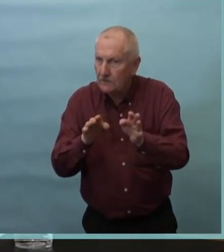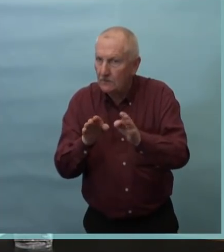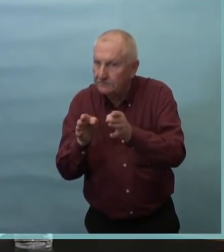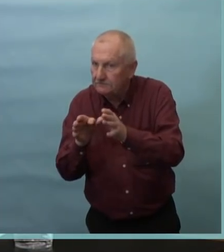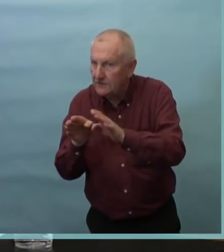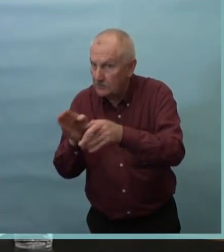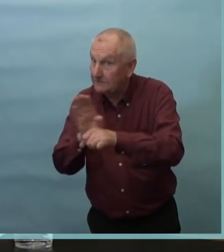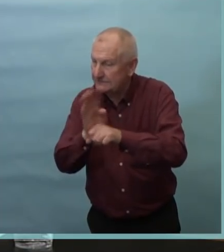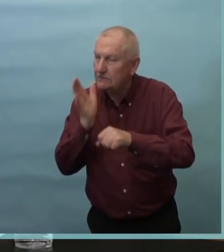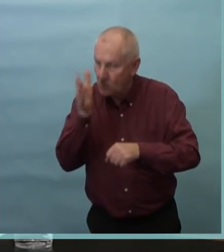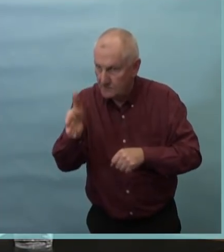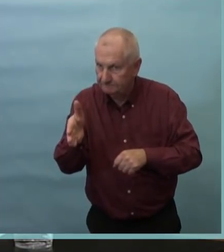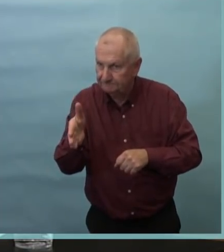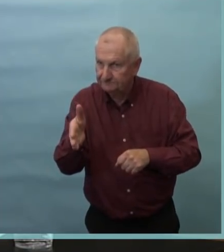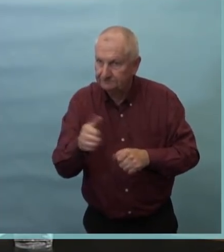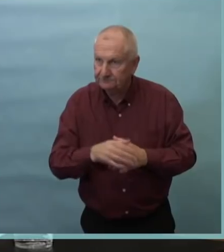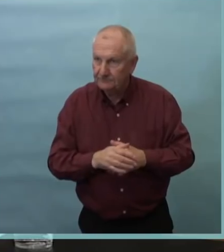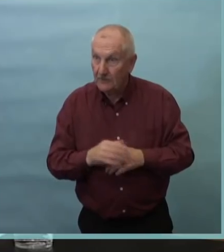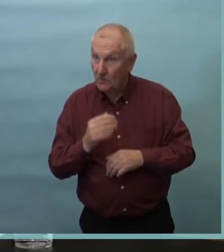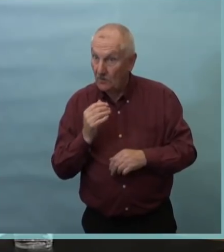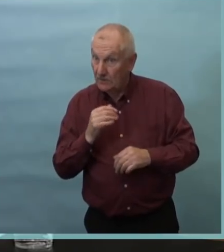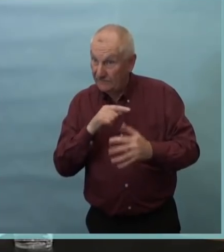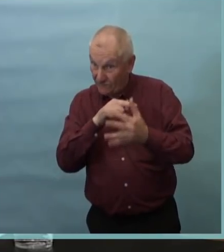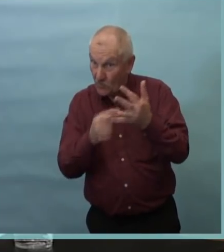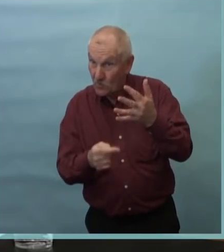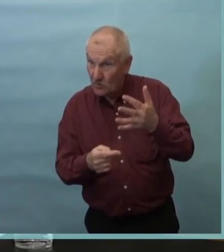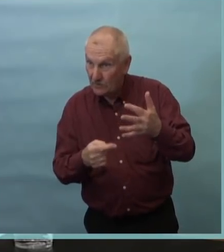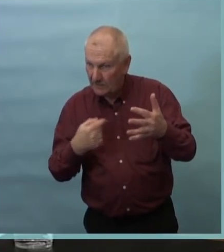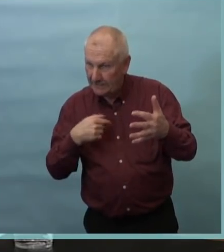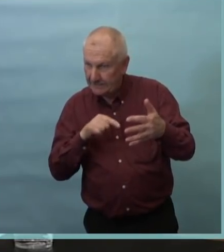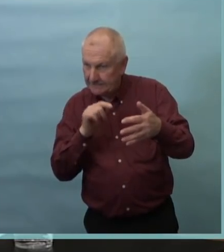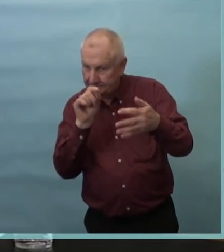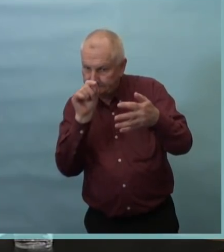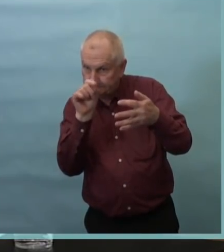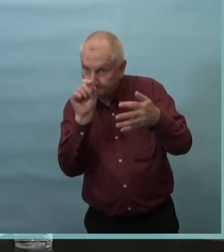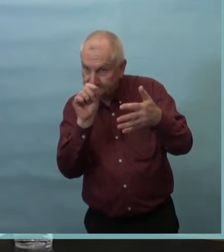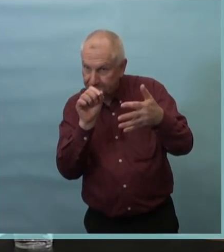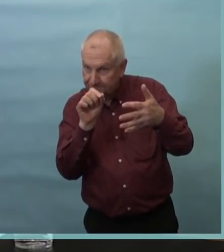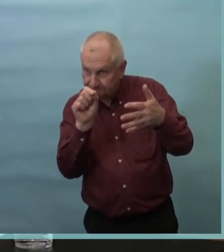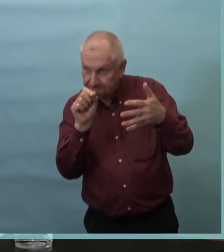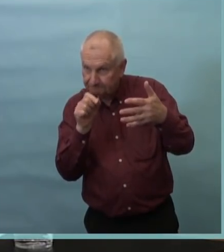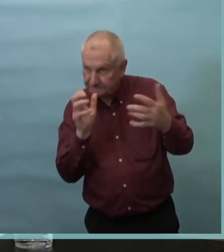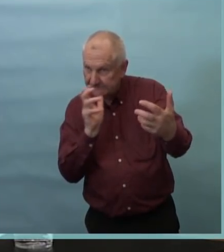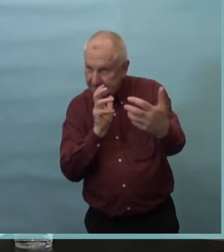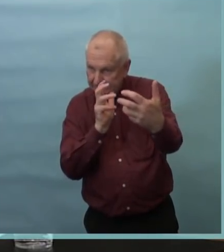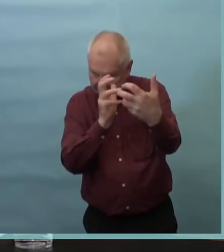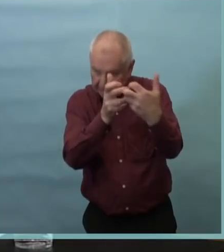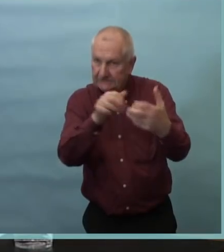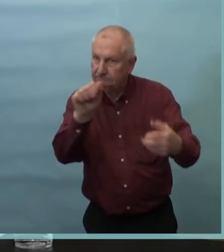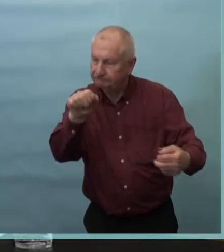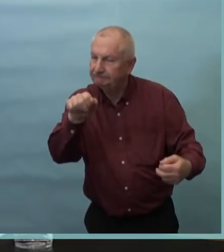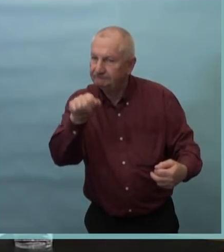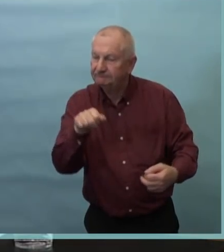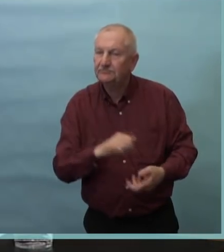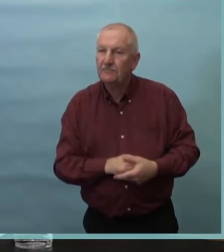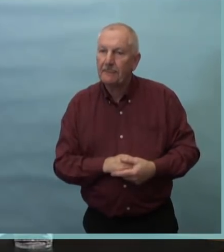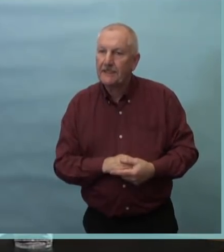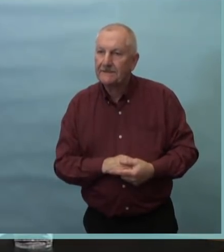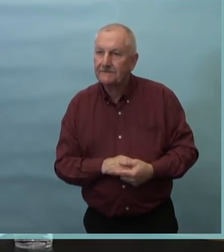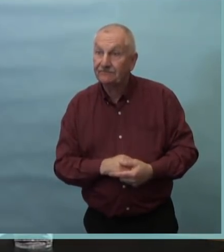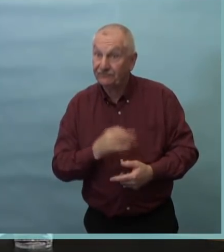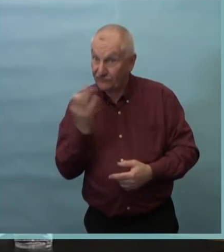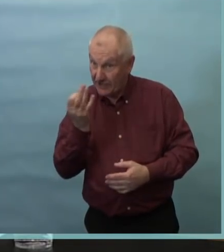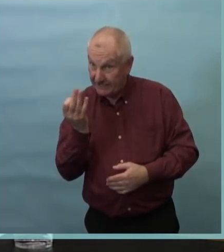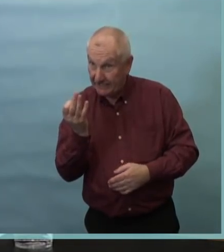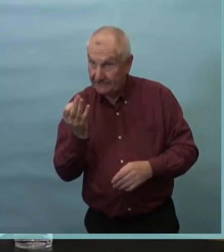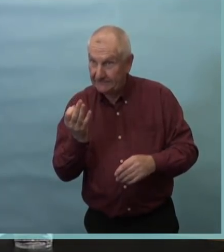especially with the measures in the PCH by the end of the week there's still you